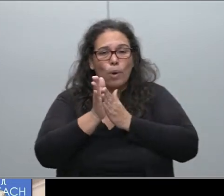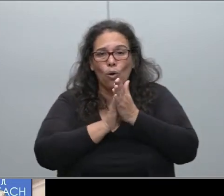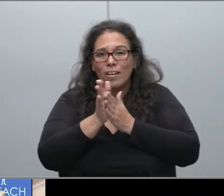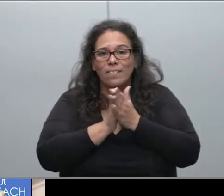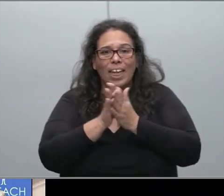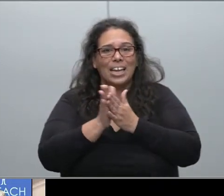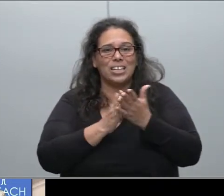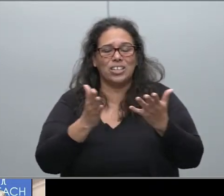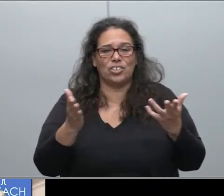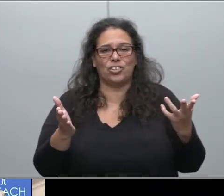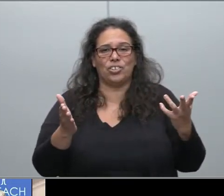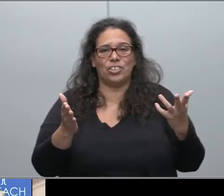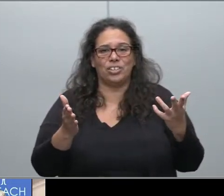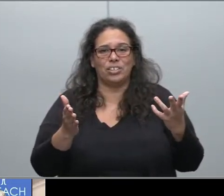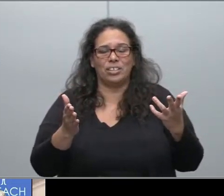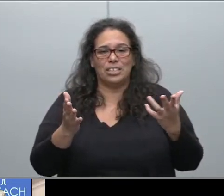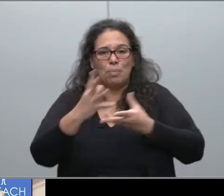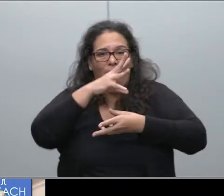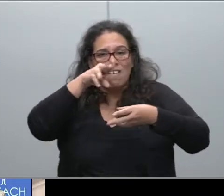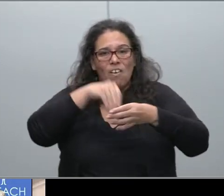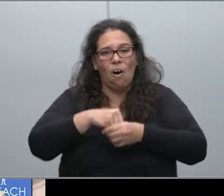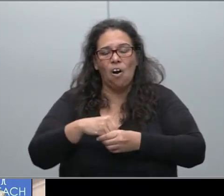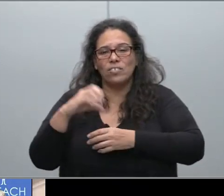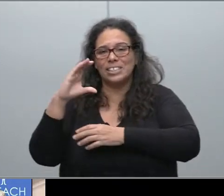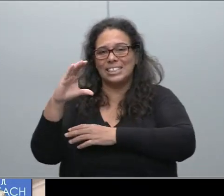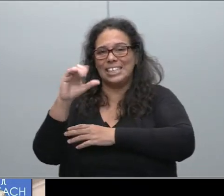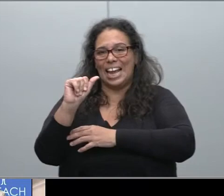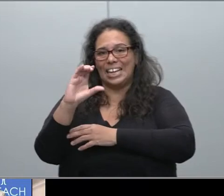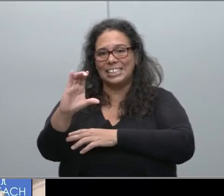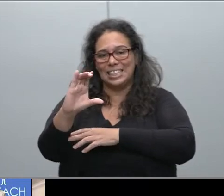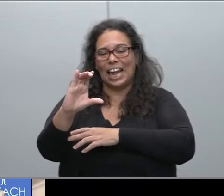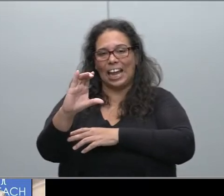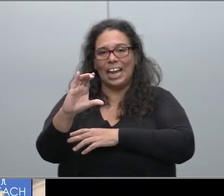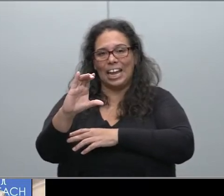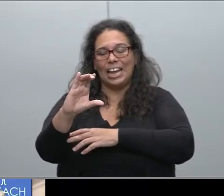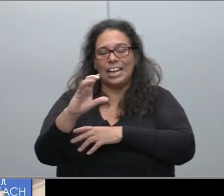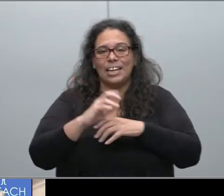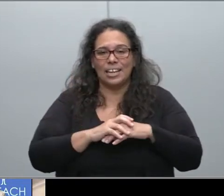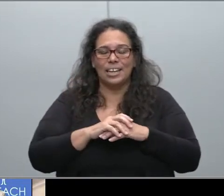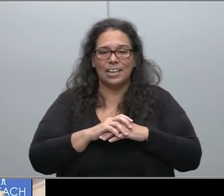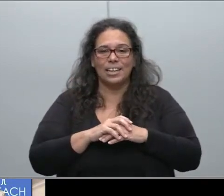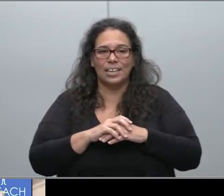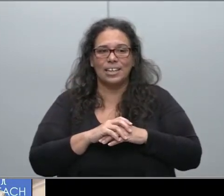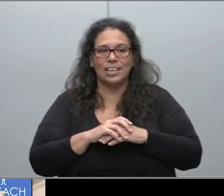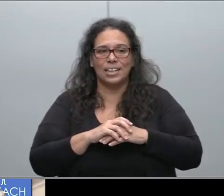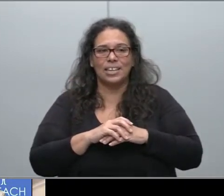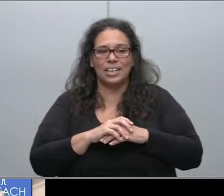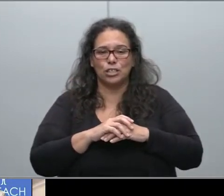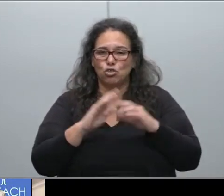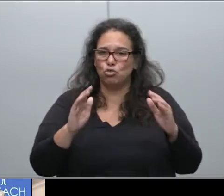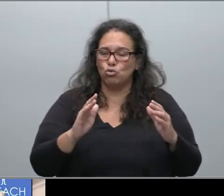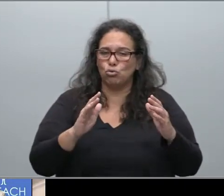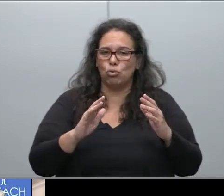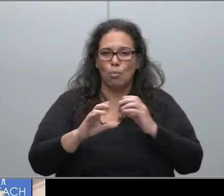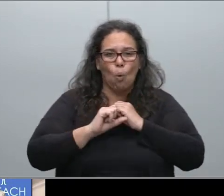And I wanted to say that most of the meeting, meeting virtually with the team, especially the people